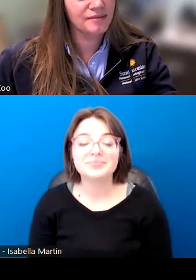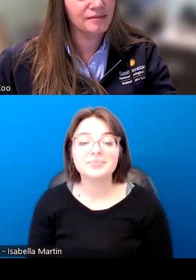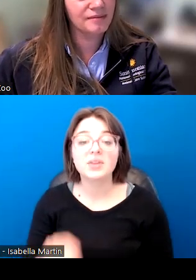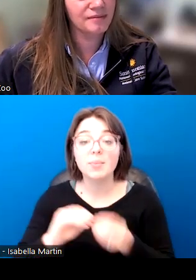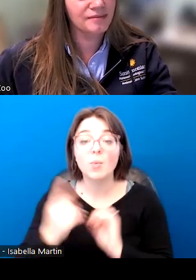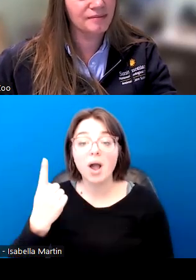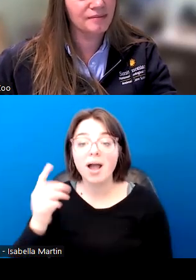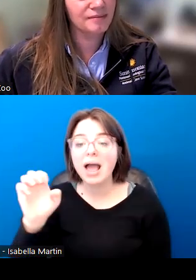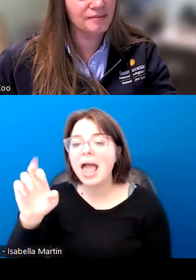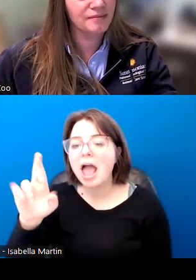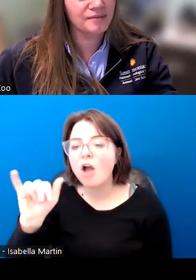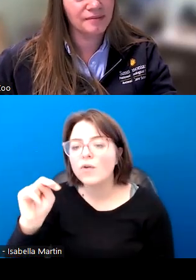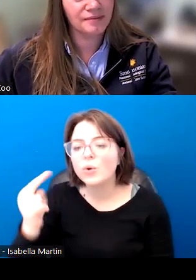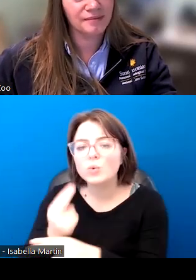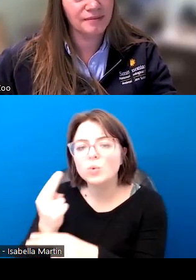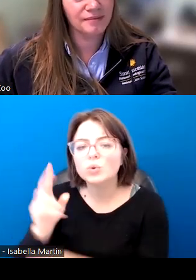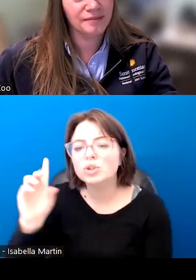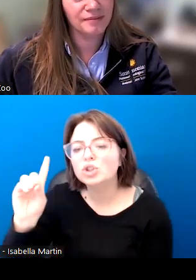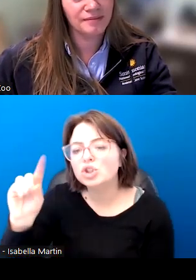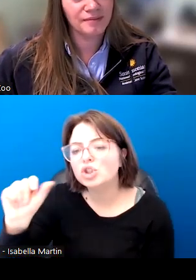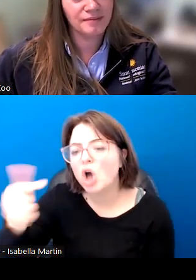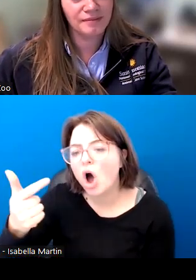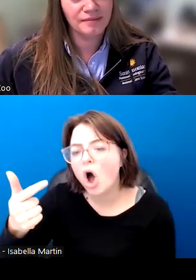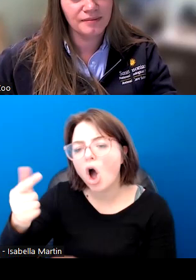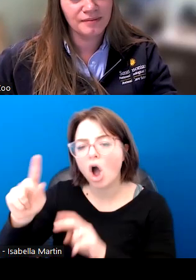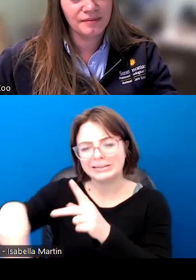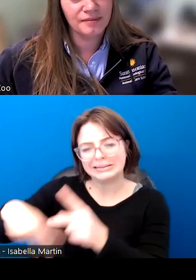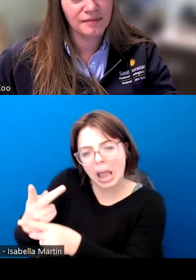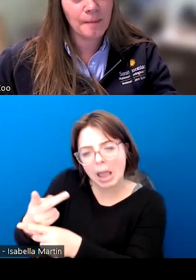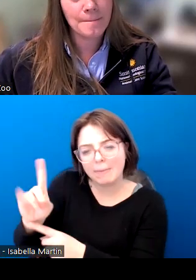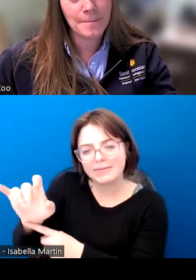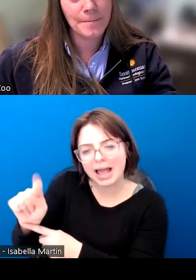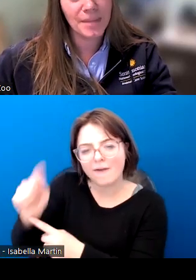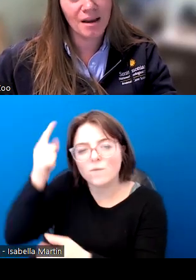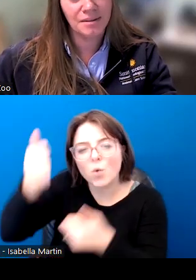of which of the falling animals. Do you think a bear, a cheetah, a tortoise, or a red panda? Let's see